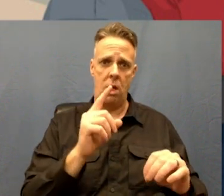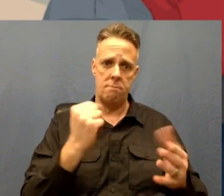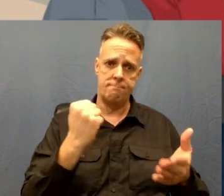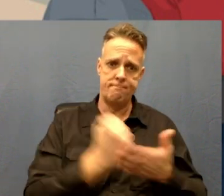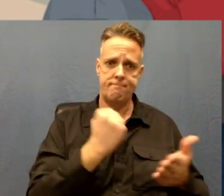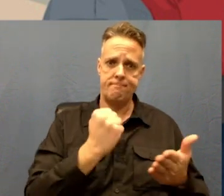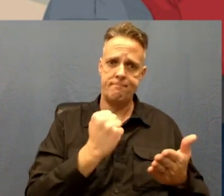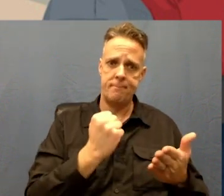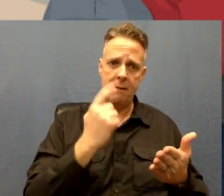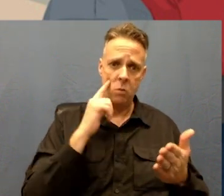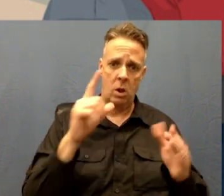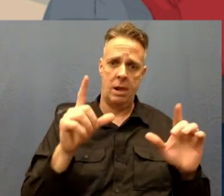RECEIVE THE HELP THEY NEED TO SURVIVE THIS PANDEMIC.